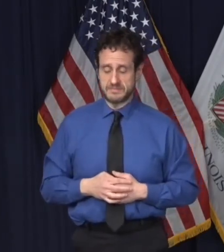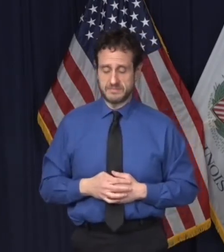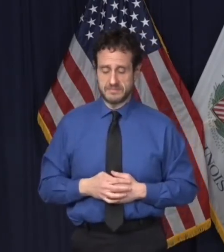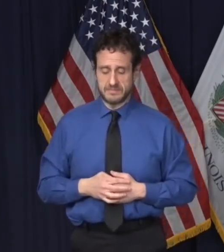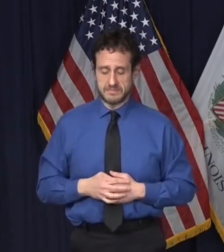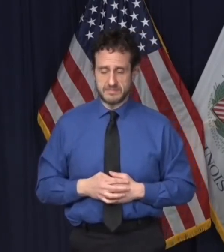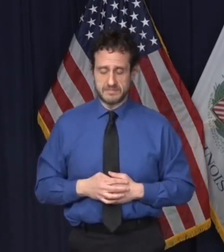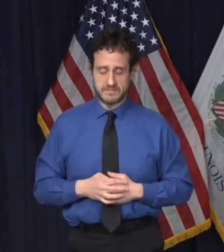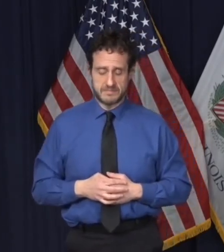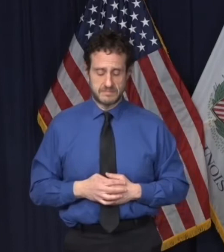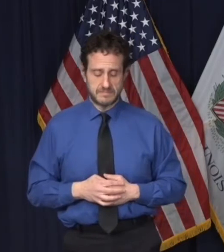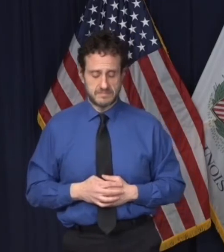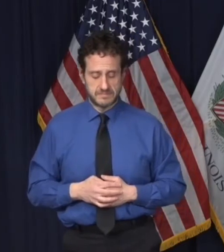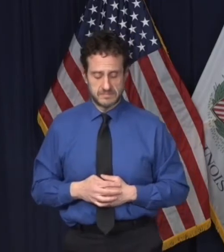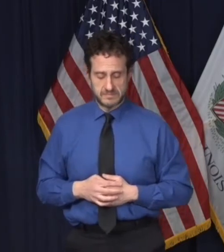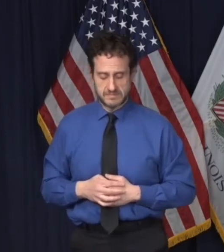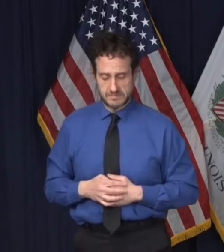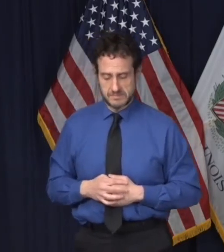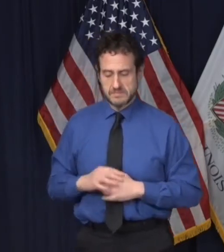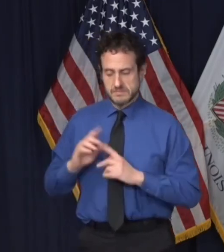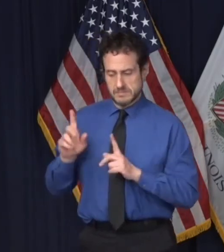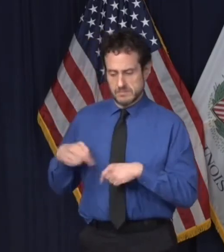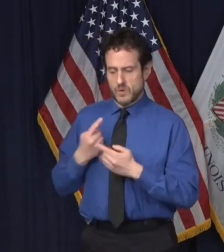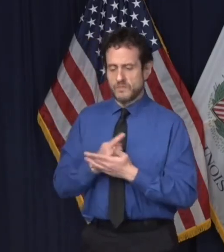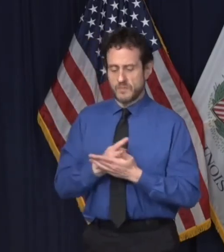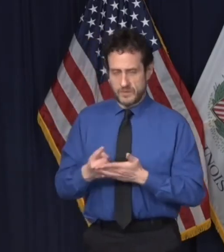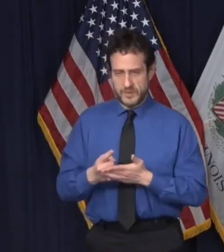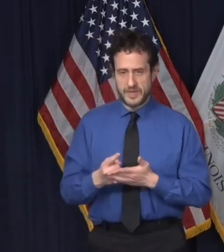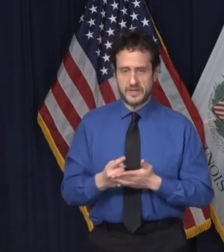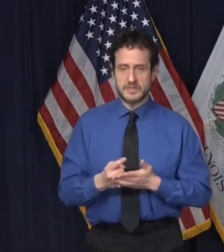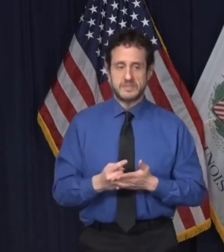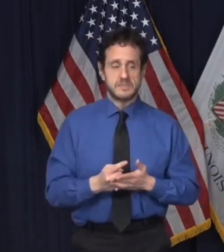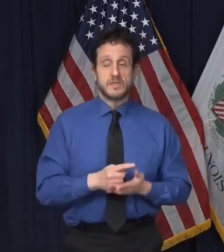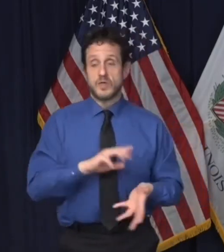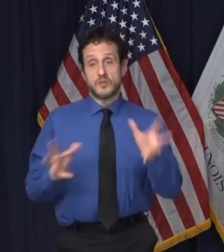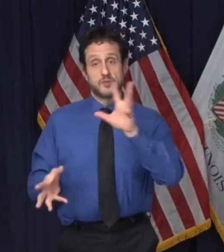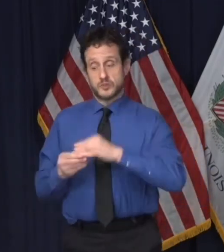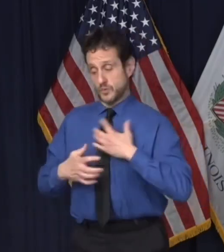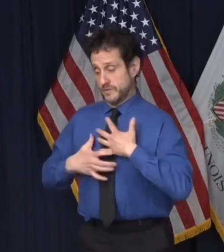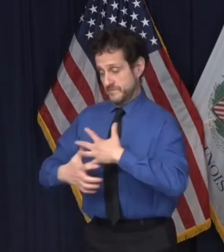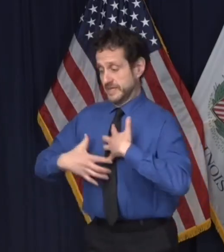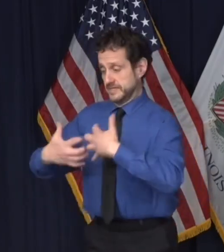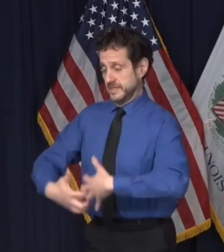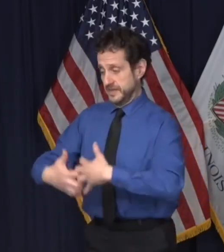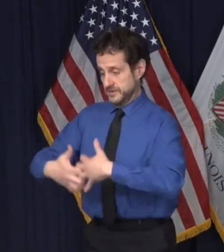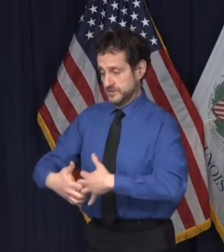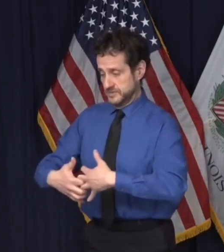THAT'S DOWN FROM THE 43% A WEEK AGO. IN THE SAME TIME FRAME COVID